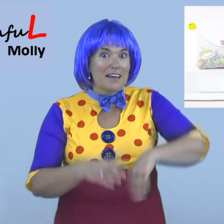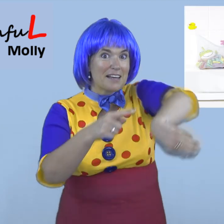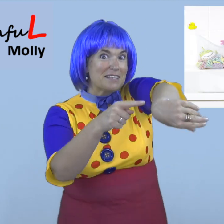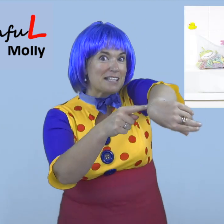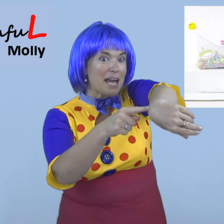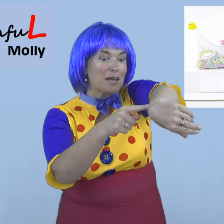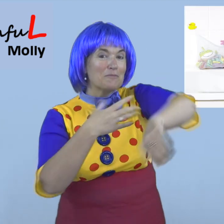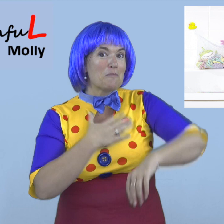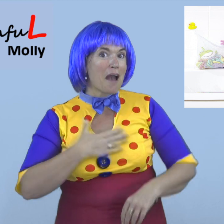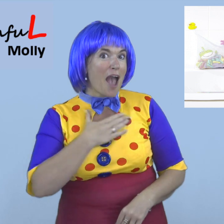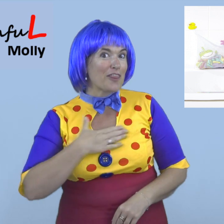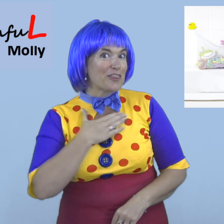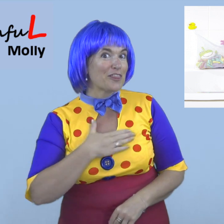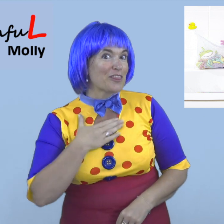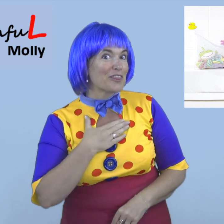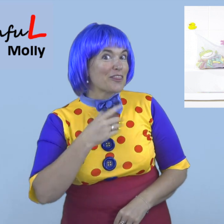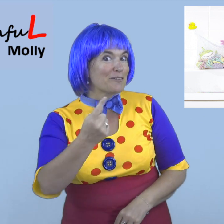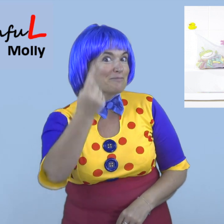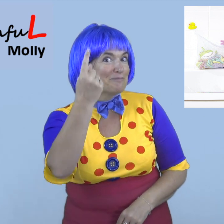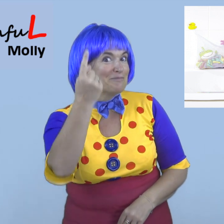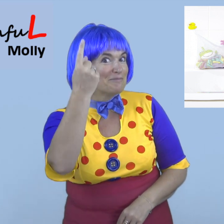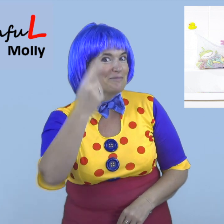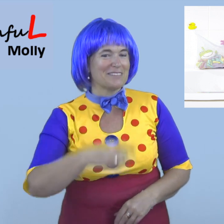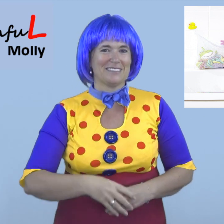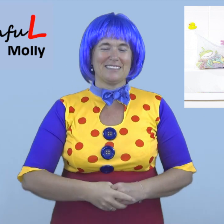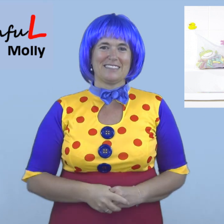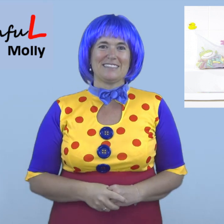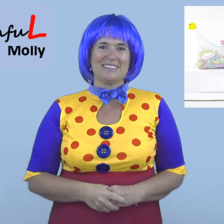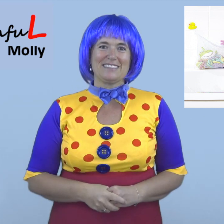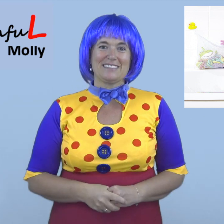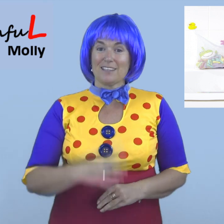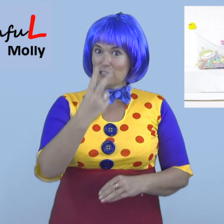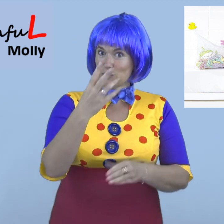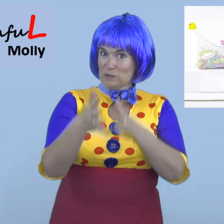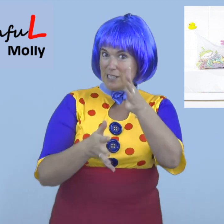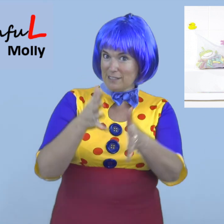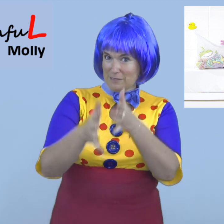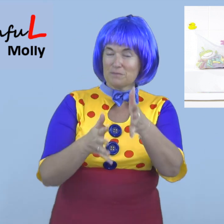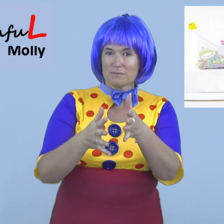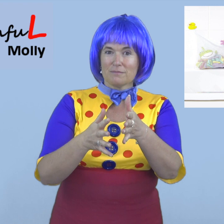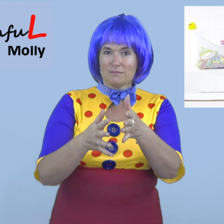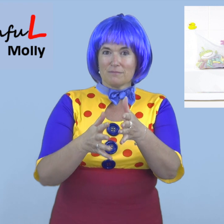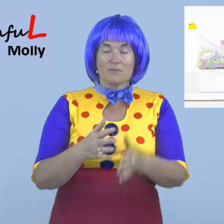It is time for a bath. 2 signs